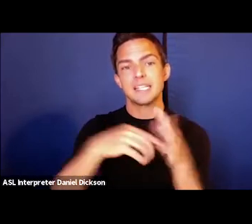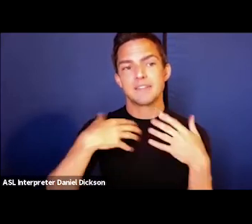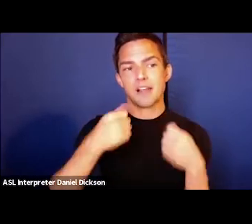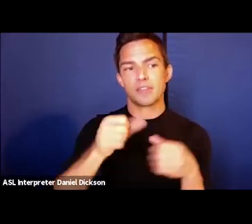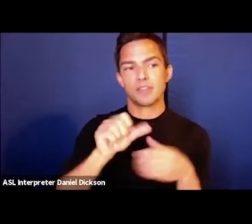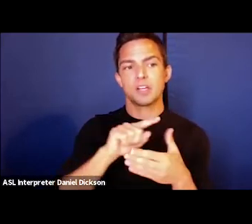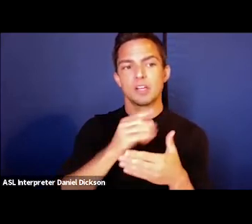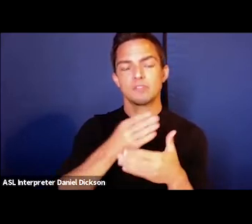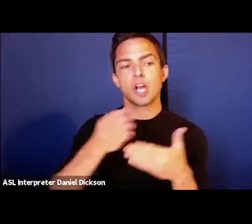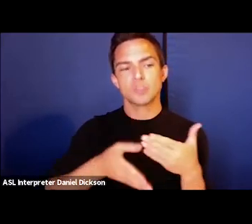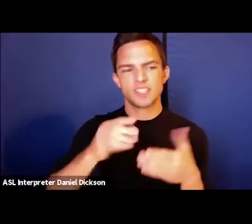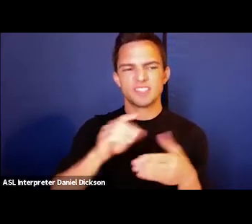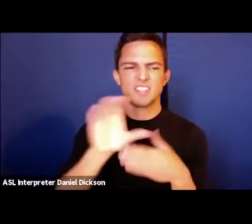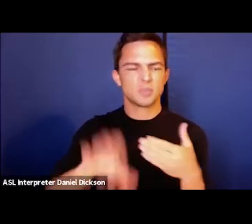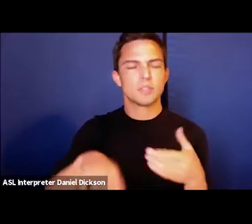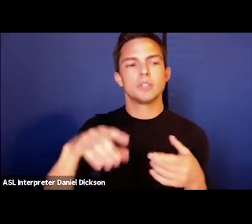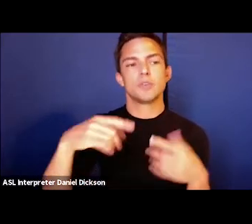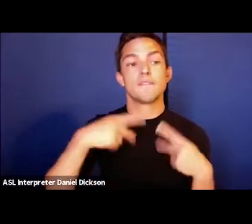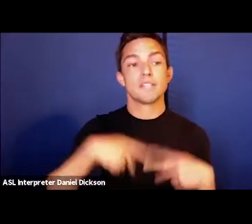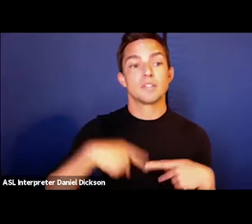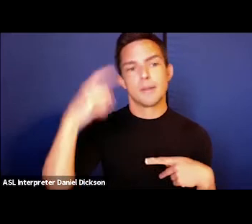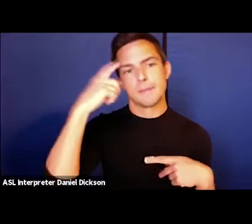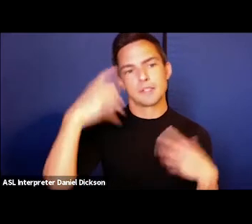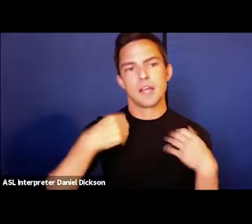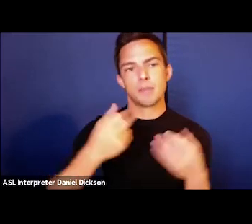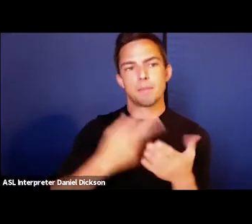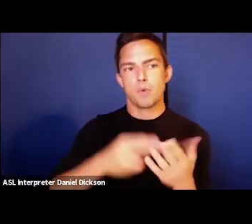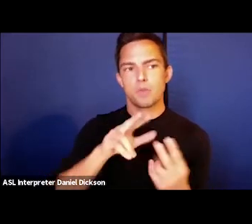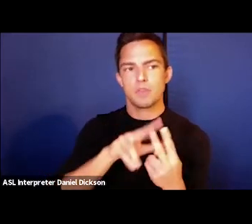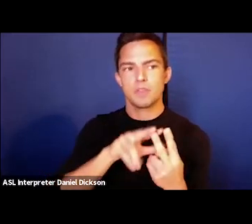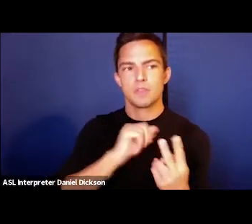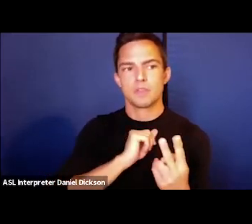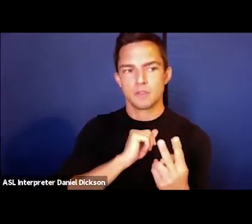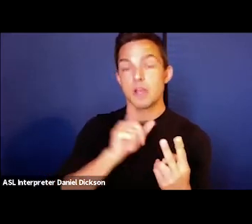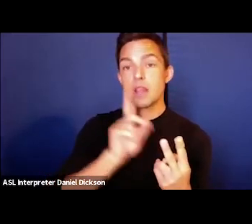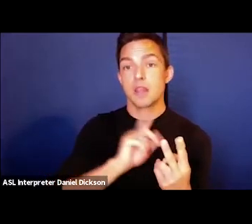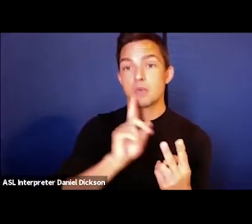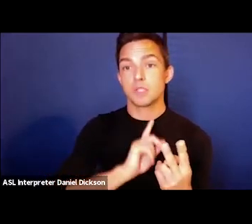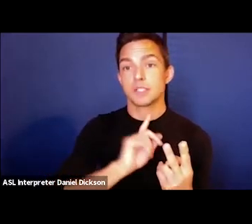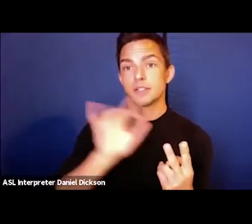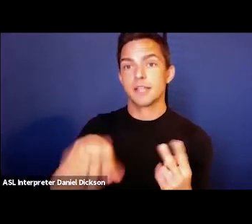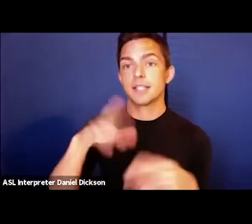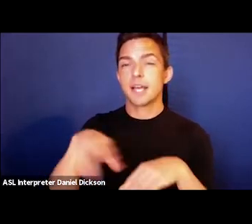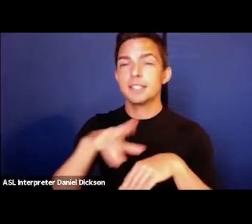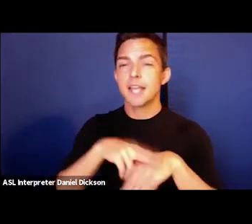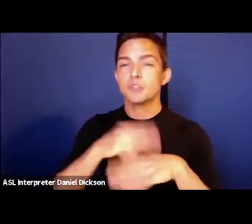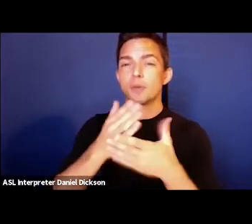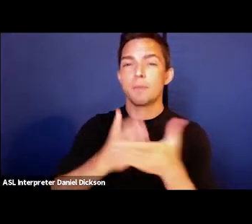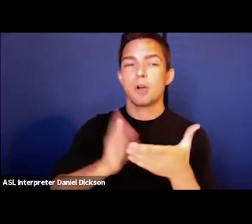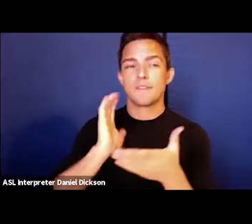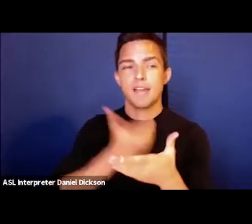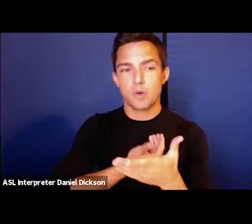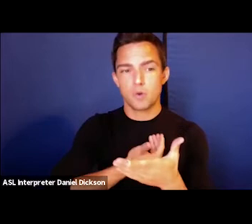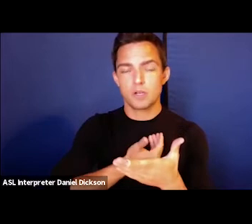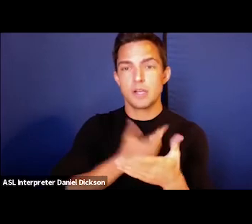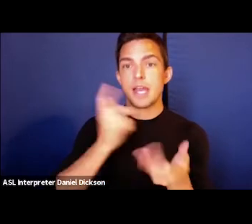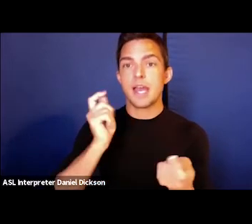physical health and mental health. Loneliness is a natural part of our adaptation as human beings.